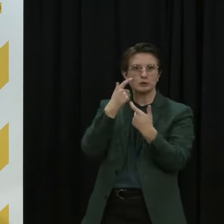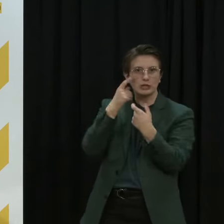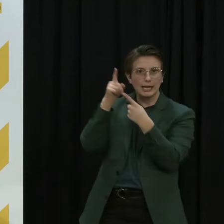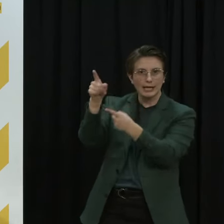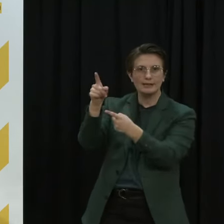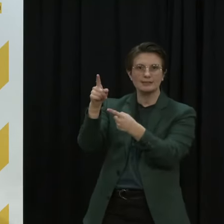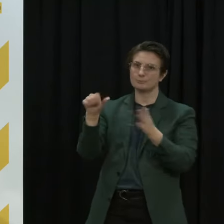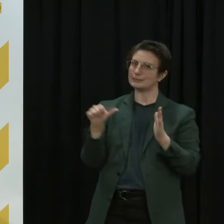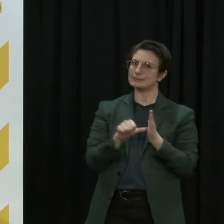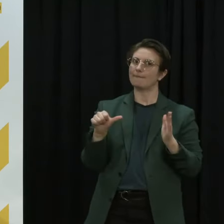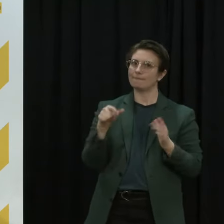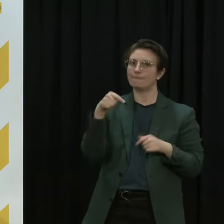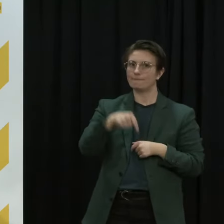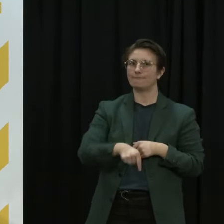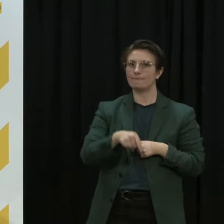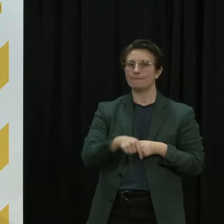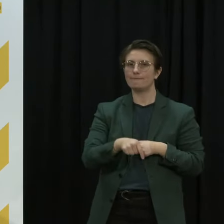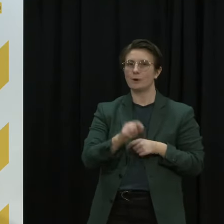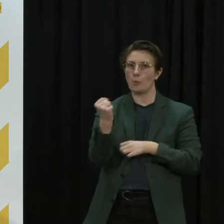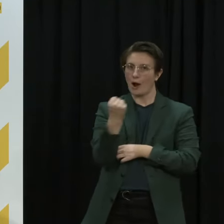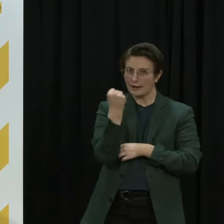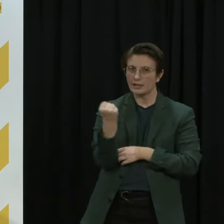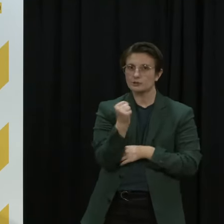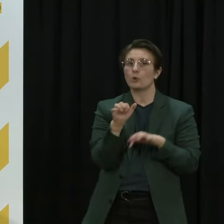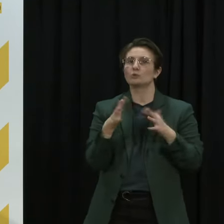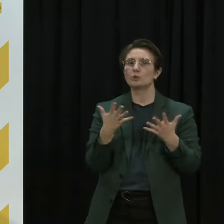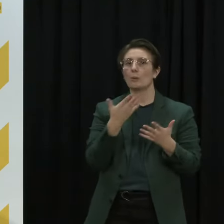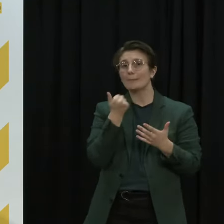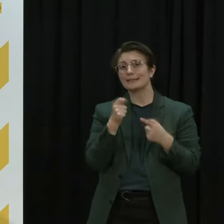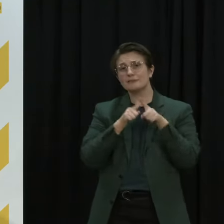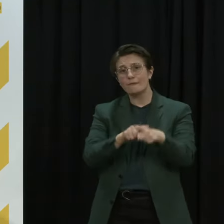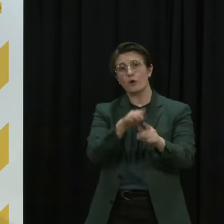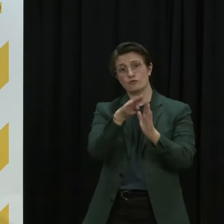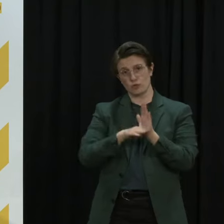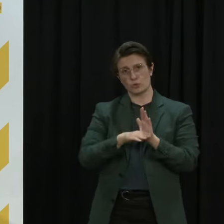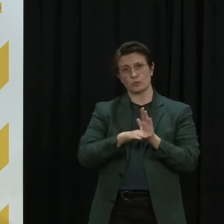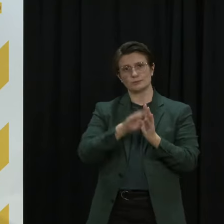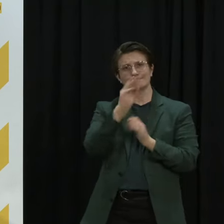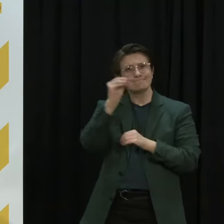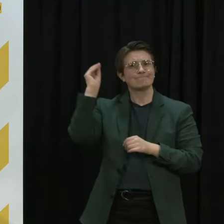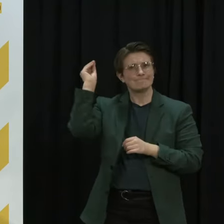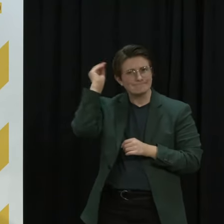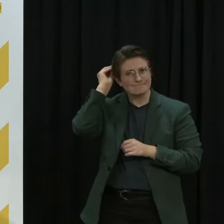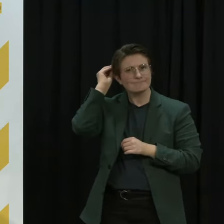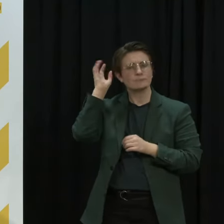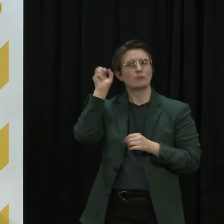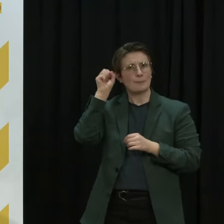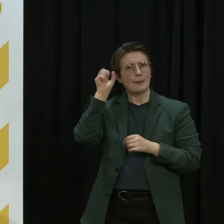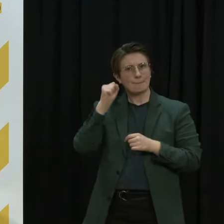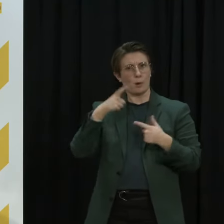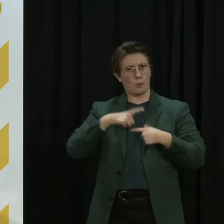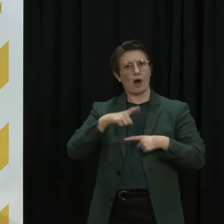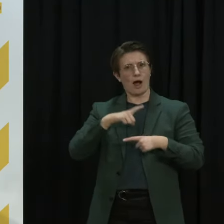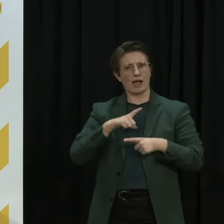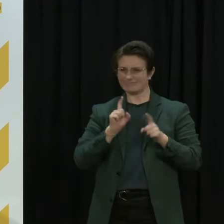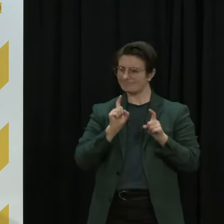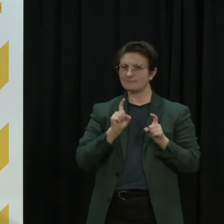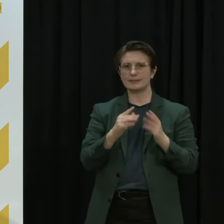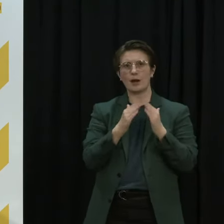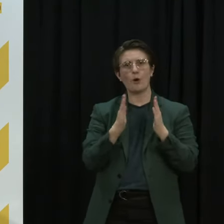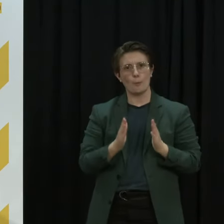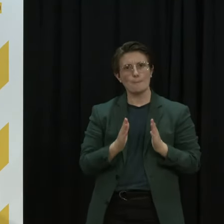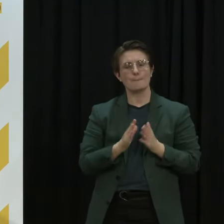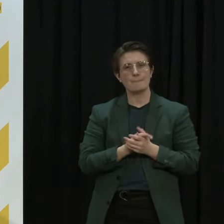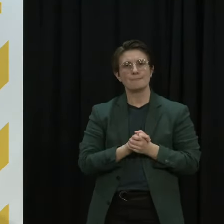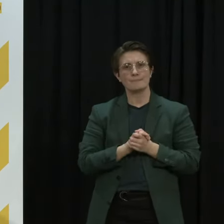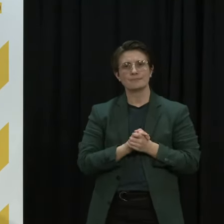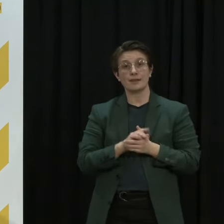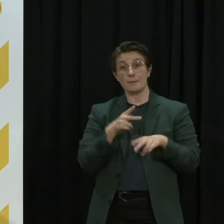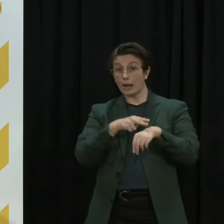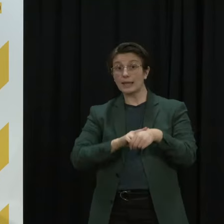and there are much greater